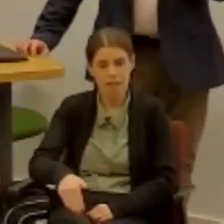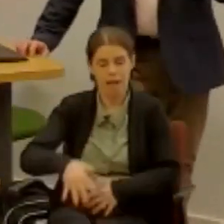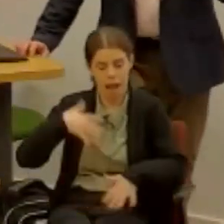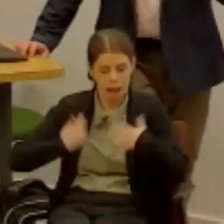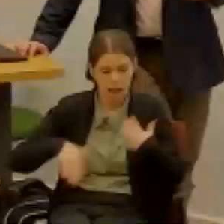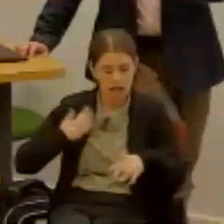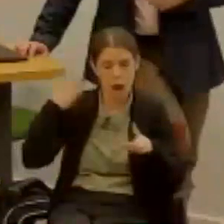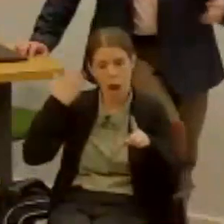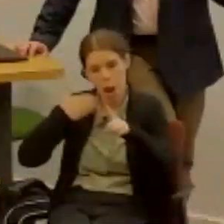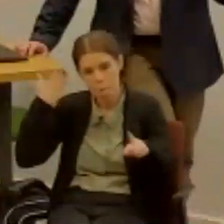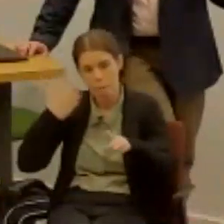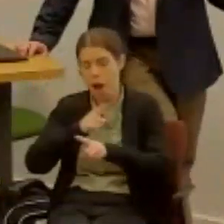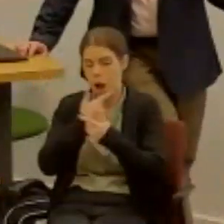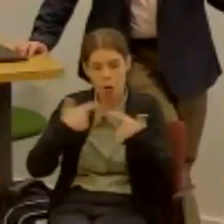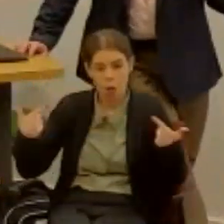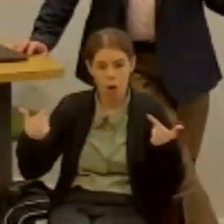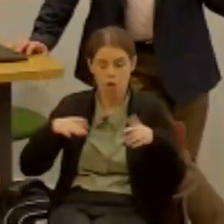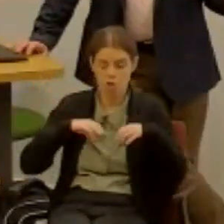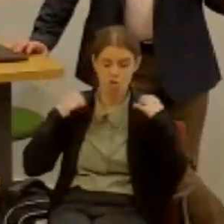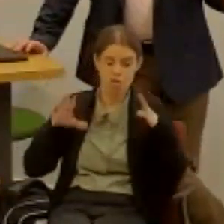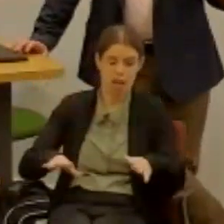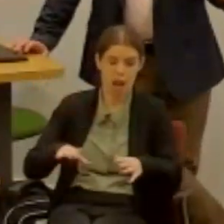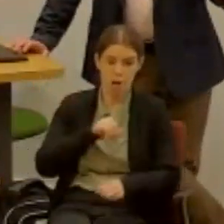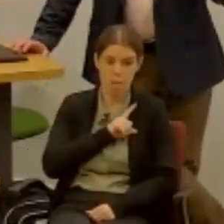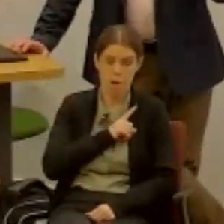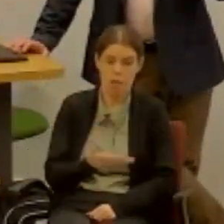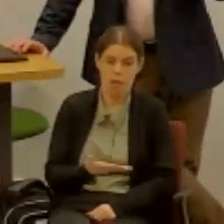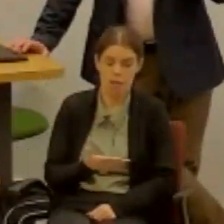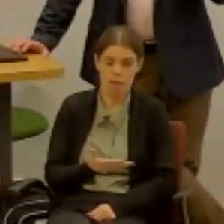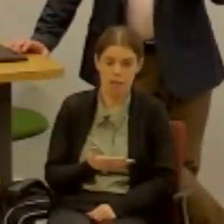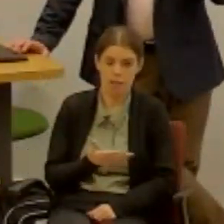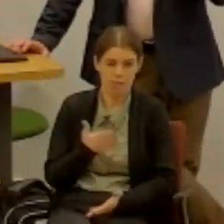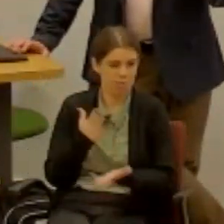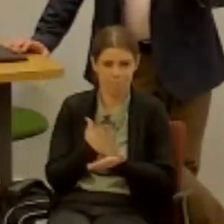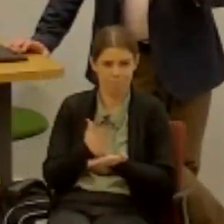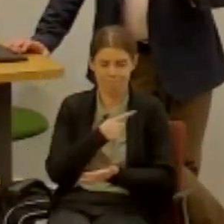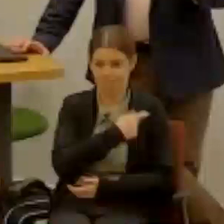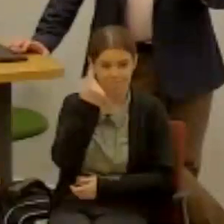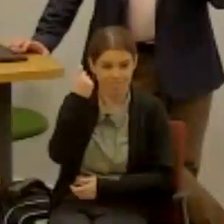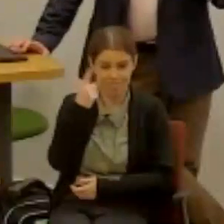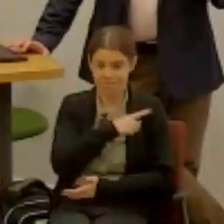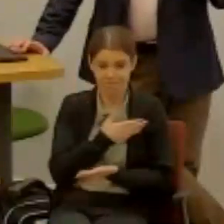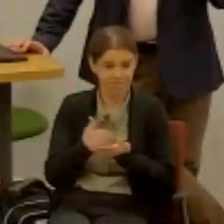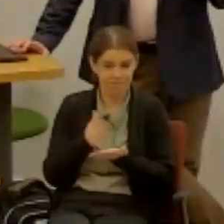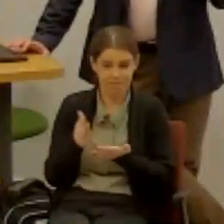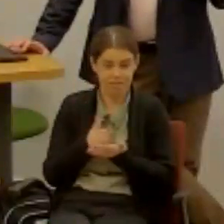whole career many of them retire because of it. So of course, it makes perfect sense that former footballers would have degenerative